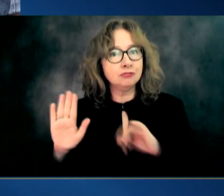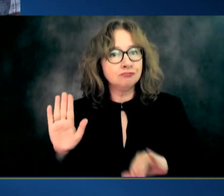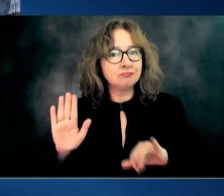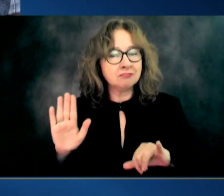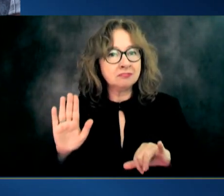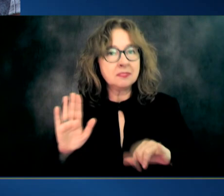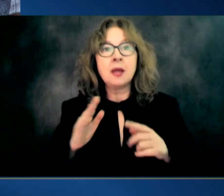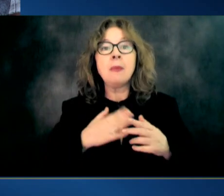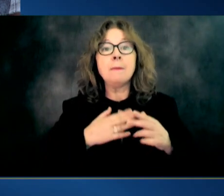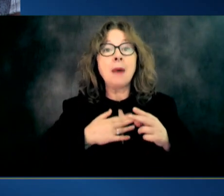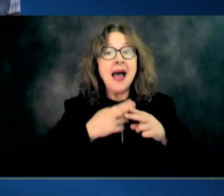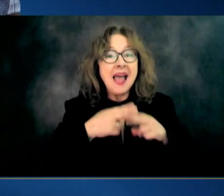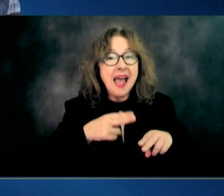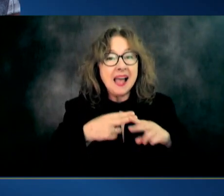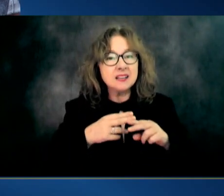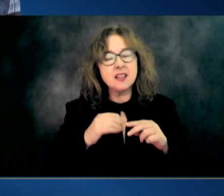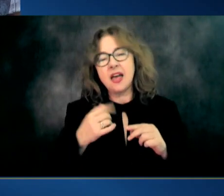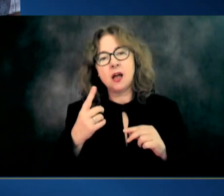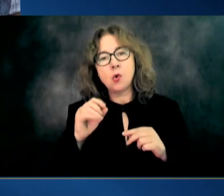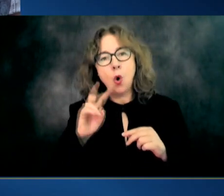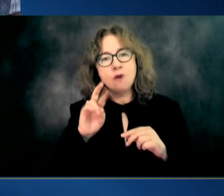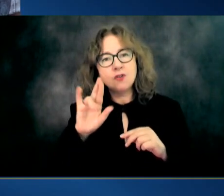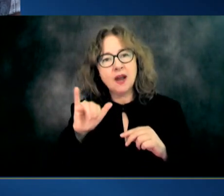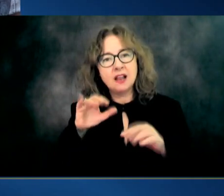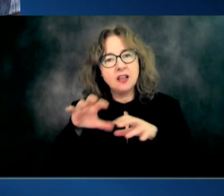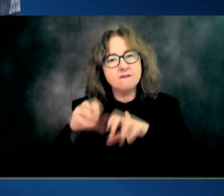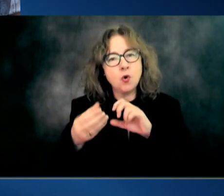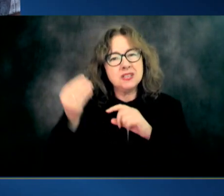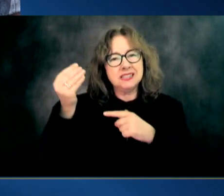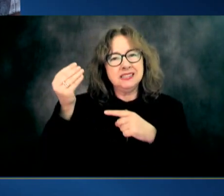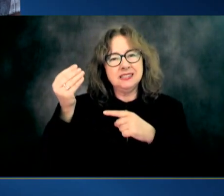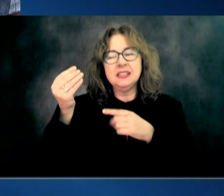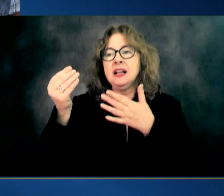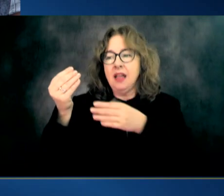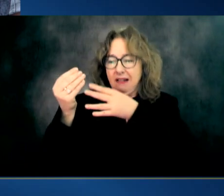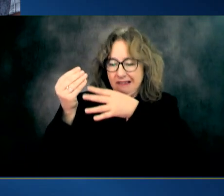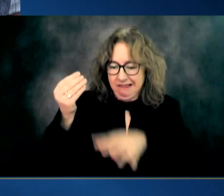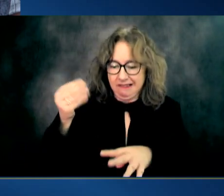my ovary that is frozen, will produce children that have sickle cell trait,